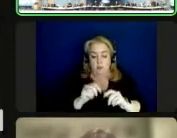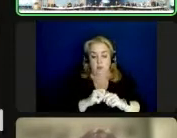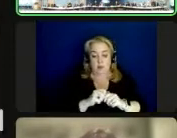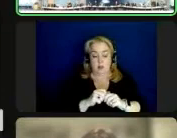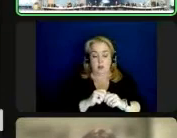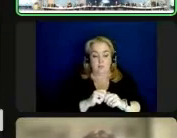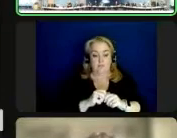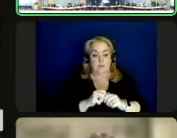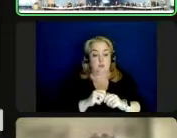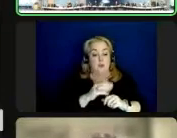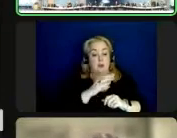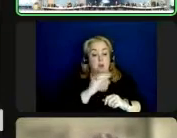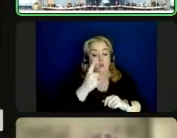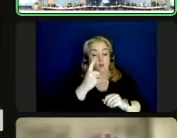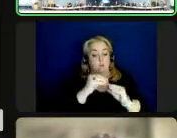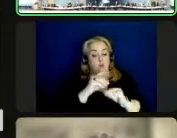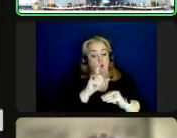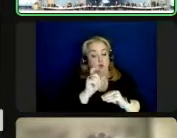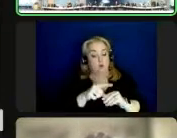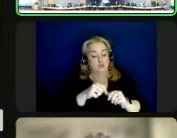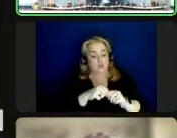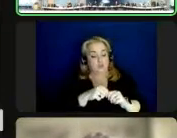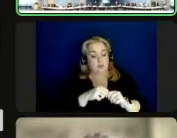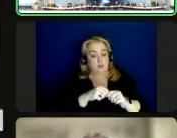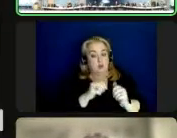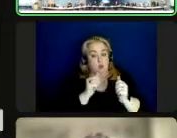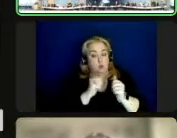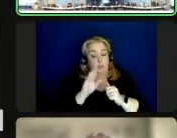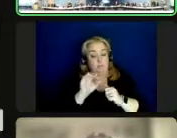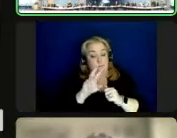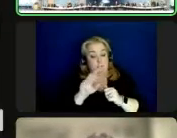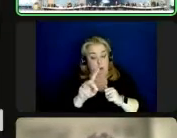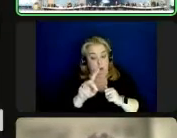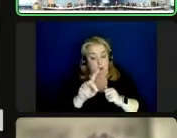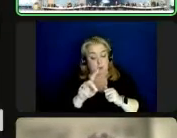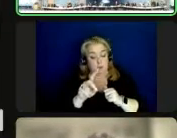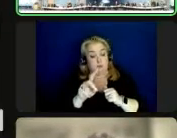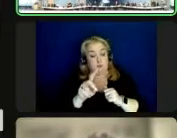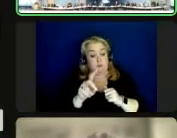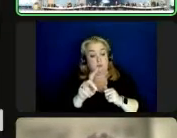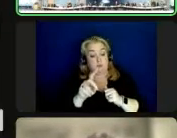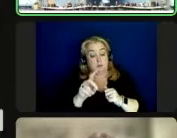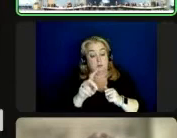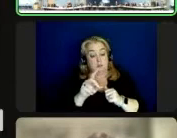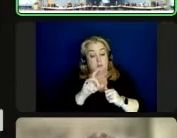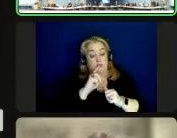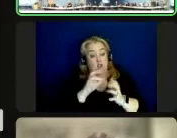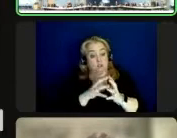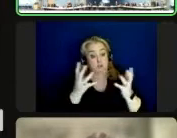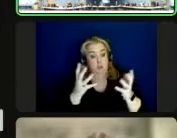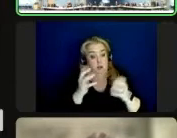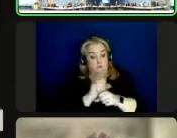SITUATION AS WE ARE WITH THE GENERAL FUND SO THAT WE EITHER HAVE TO CUT ORND OR